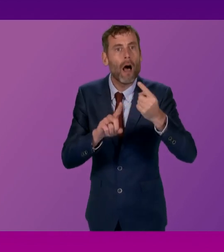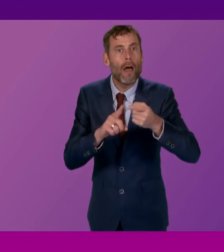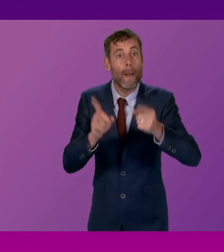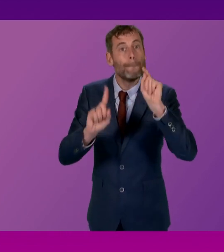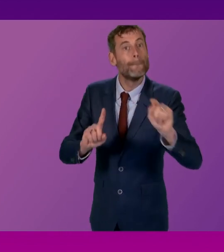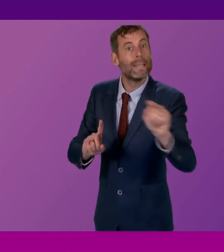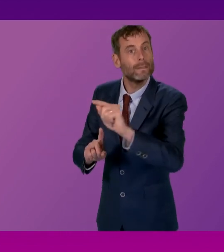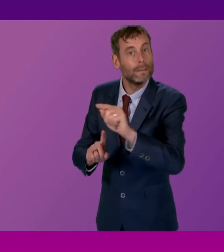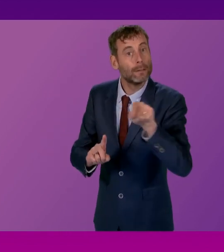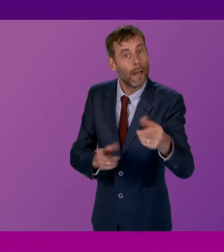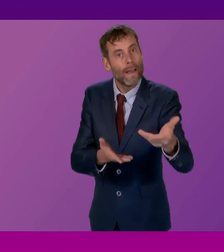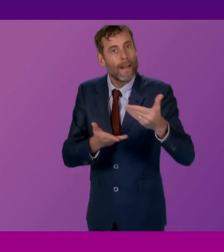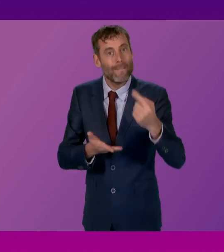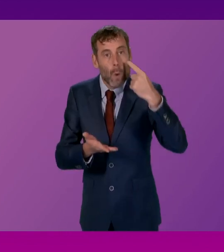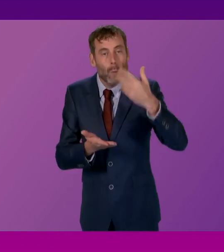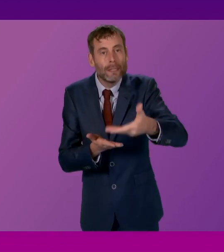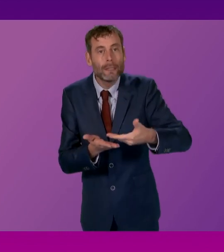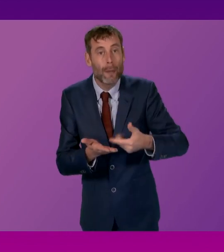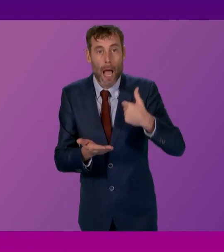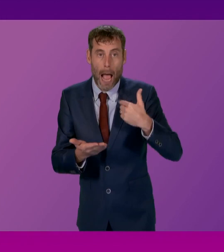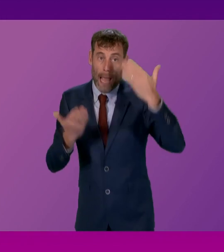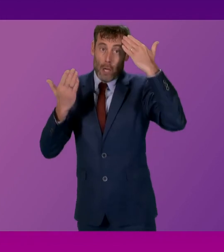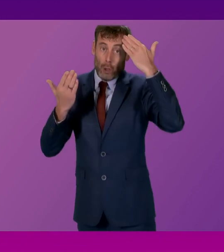nor do I know what they have submitted. That is appropriate.